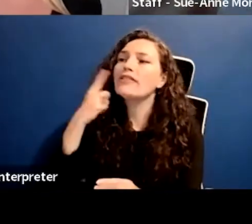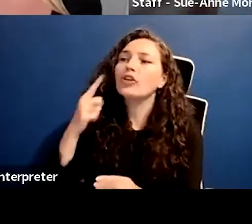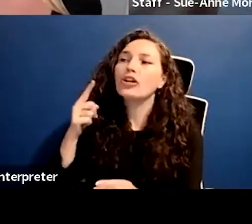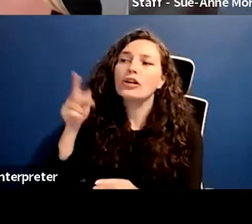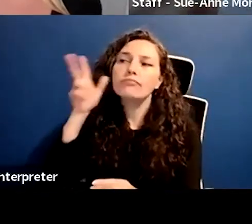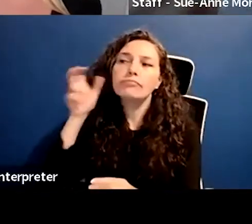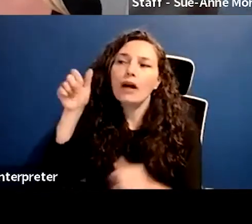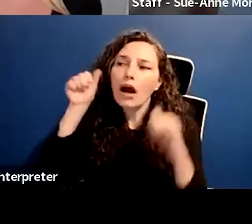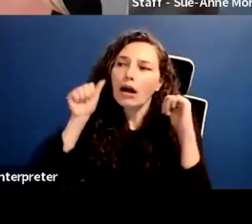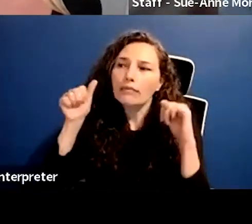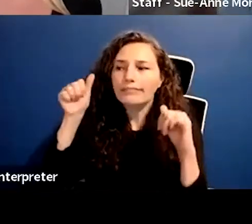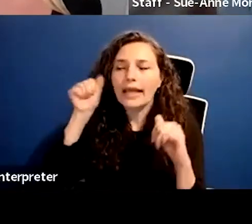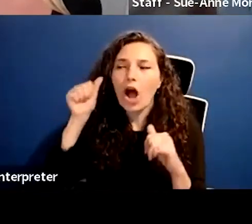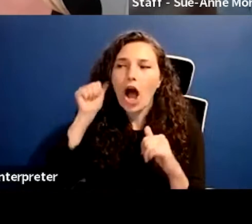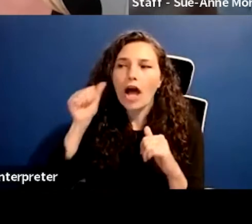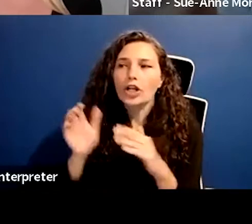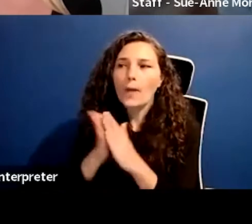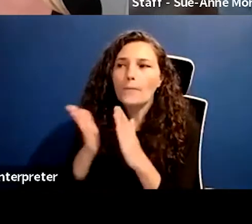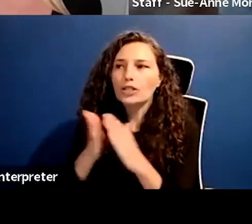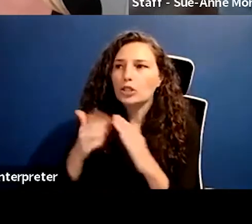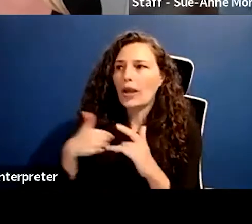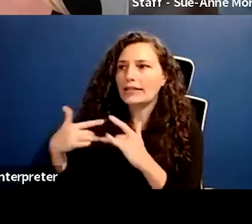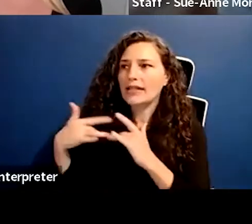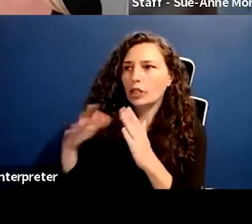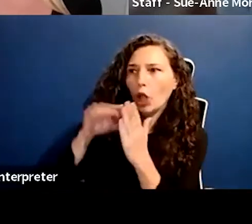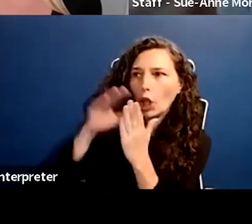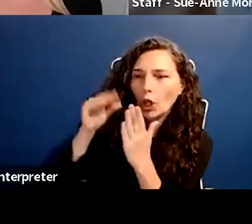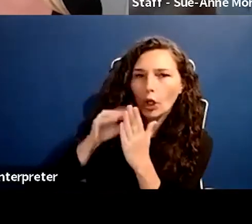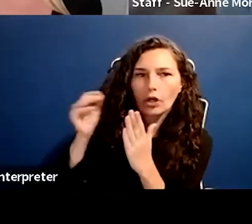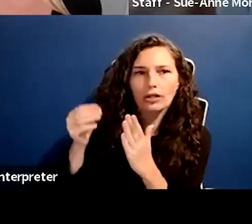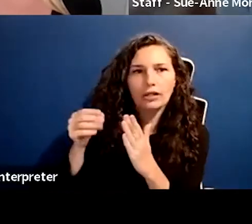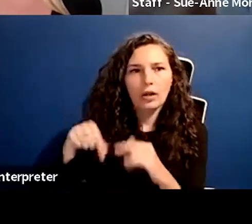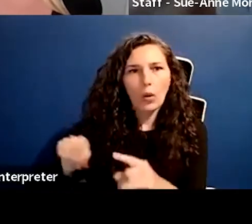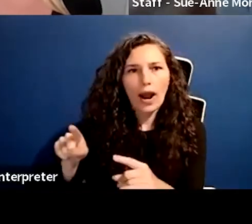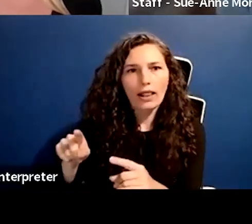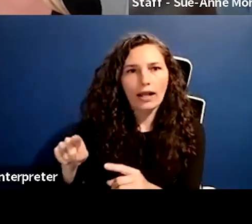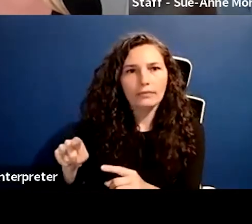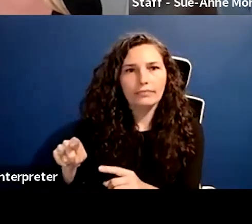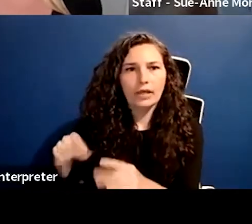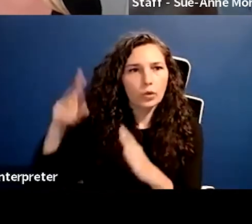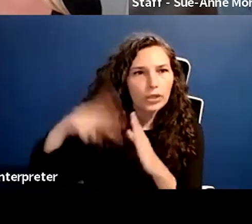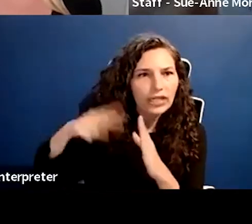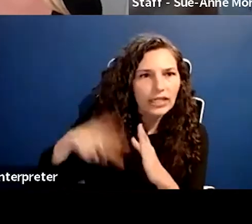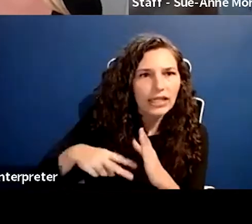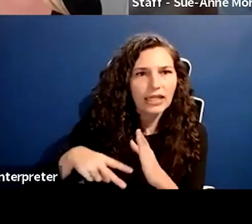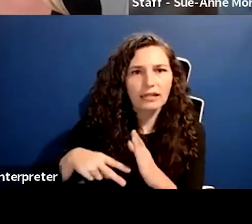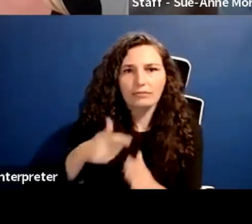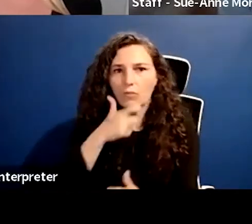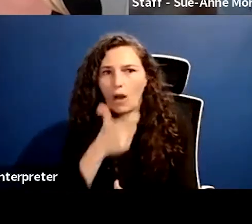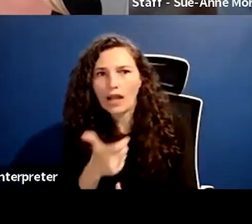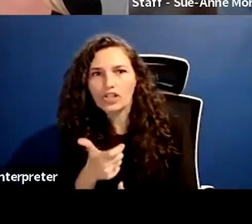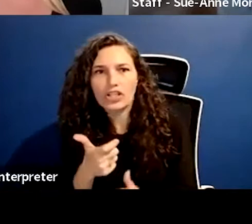So it's a great way if you take in information differently. And that's what I appreciate about what SAG is.